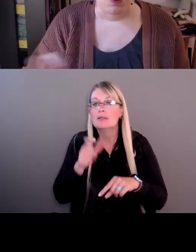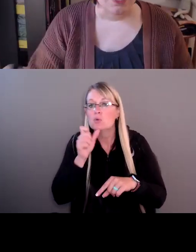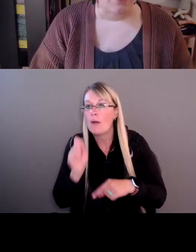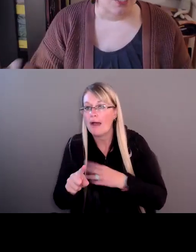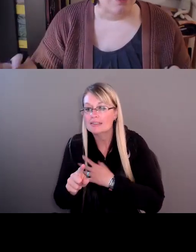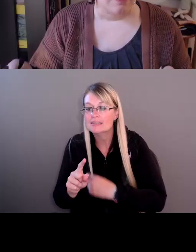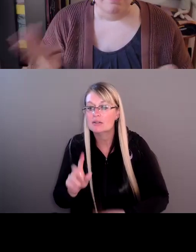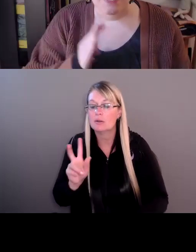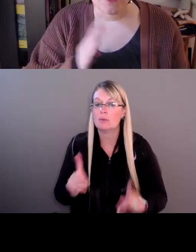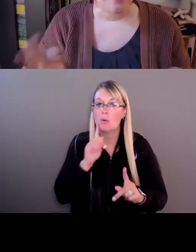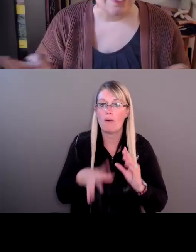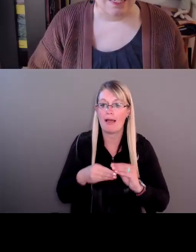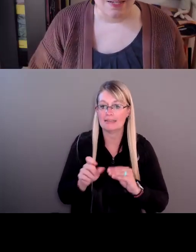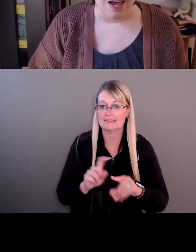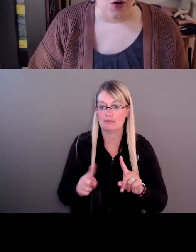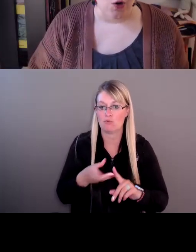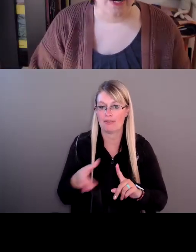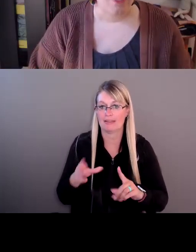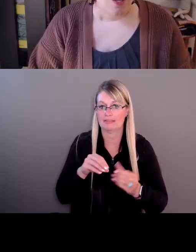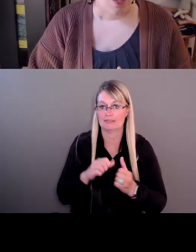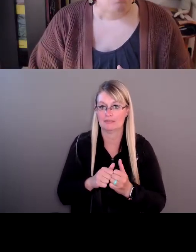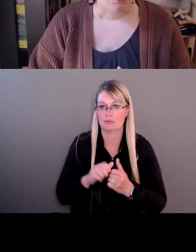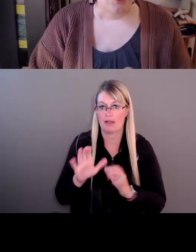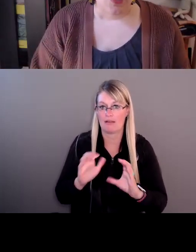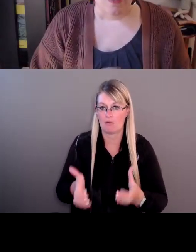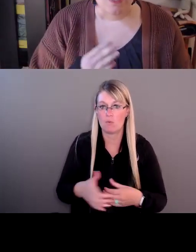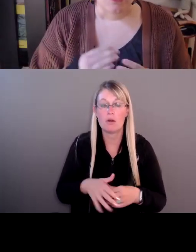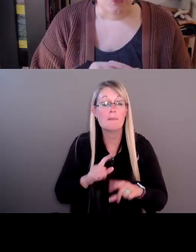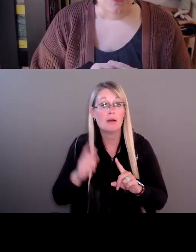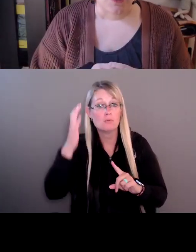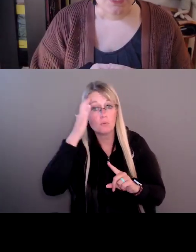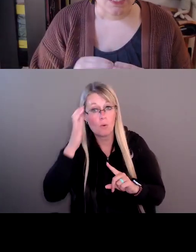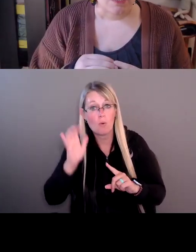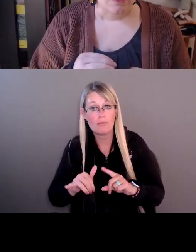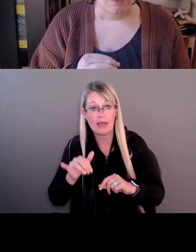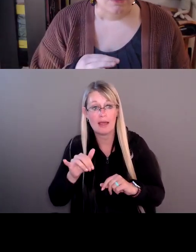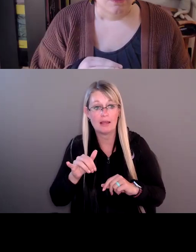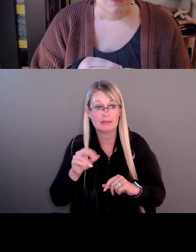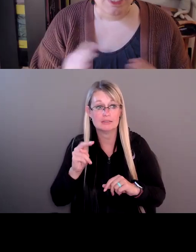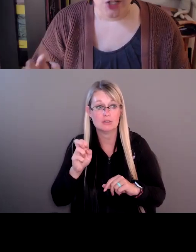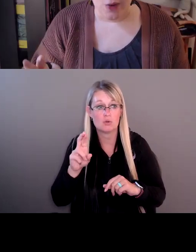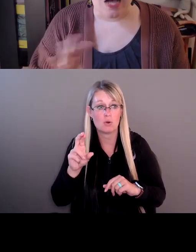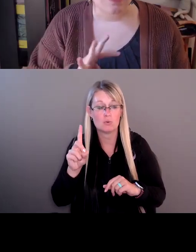put different things in this category. But just know that neurodiversity depending on who you ask